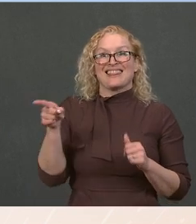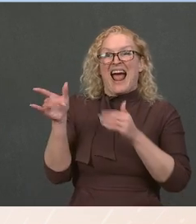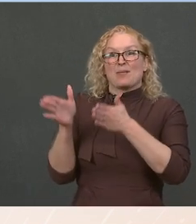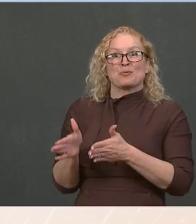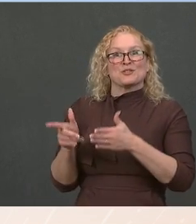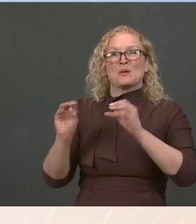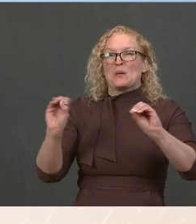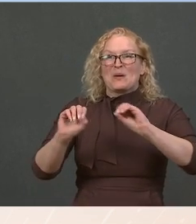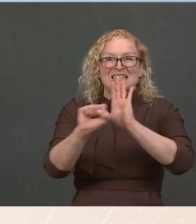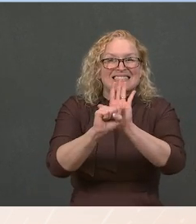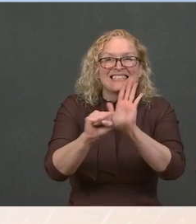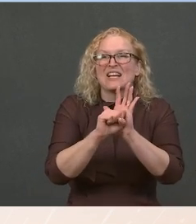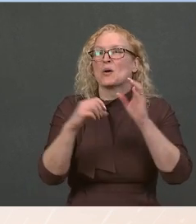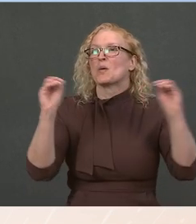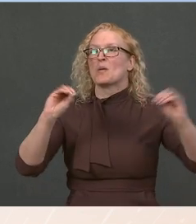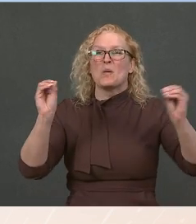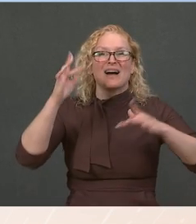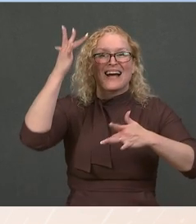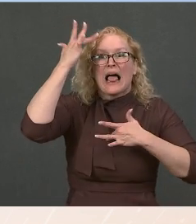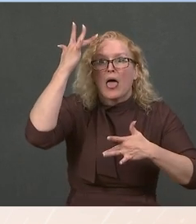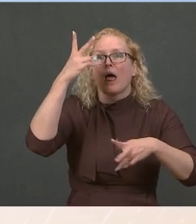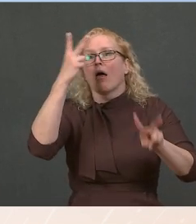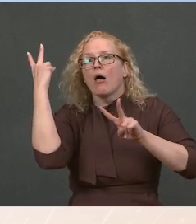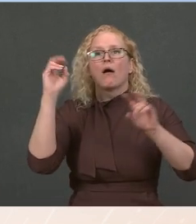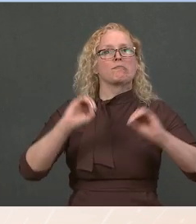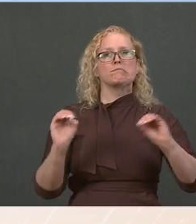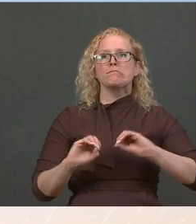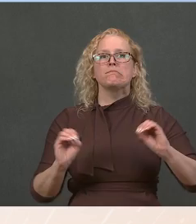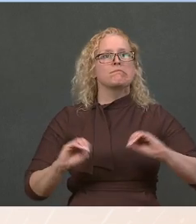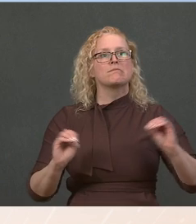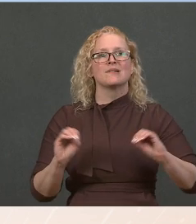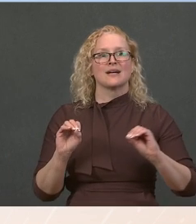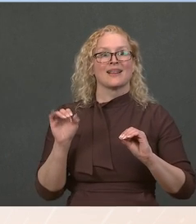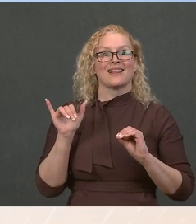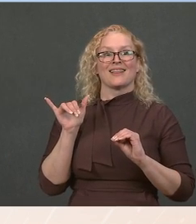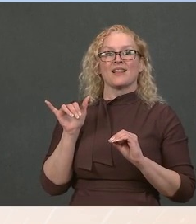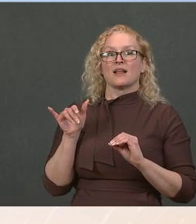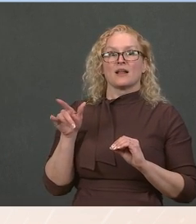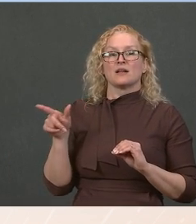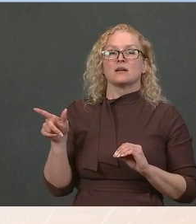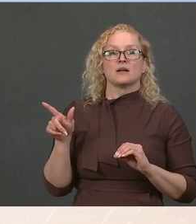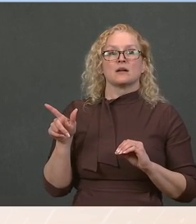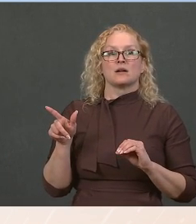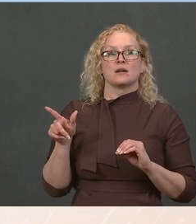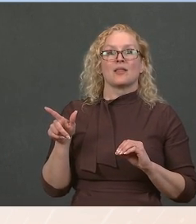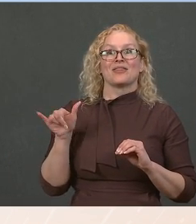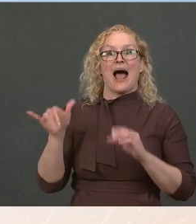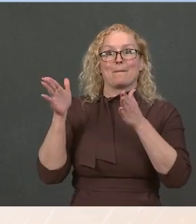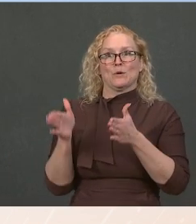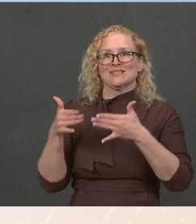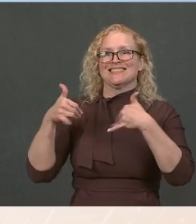with the support of the administration. The Press: But, just back to my question -- Ms. Jean-Pierre: Yeah. The Press: -- is this person either a commissioned officer or a senior advisor to the President? Ms. Jean-Pierre: So, let me --